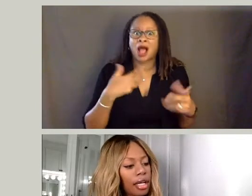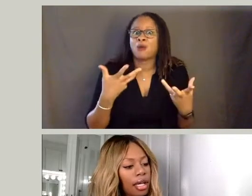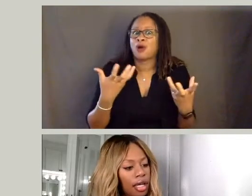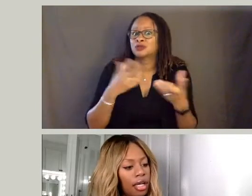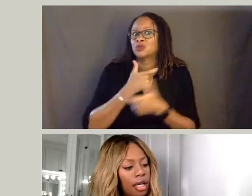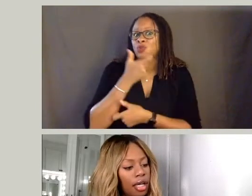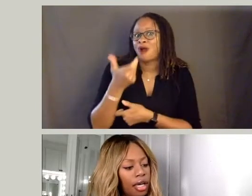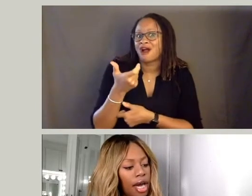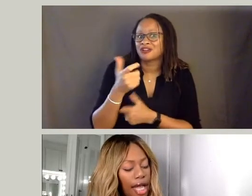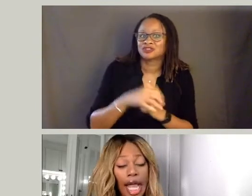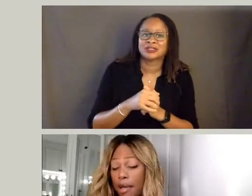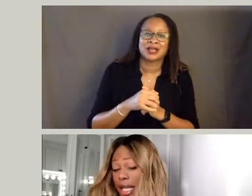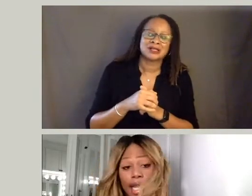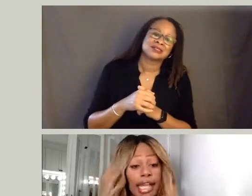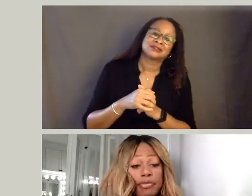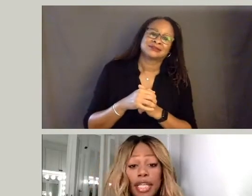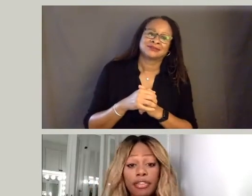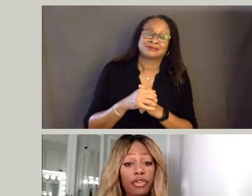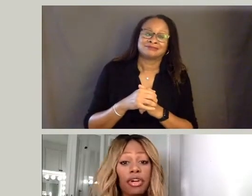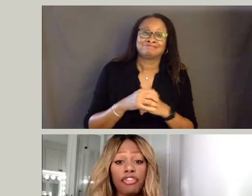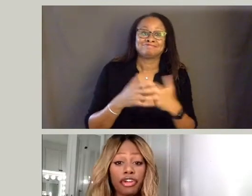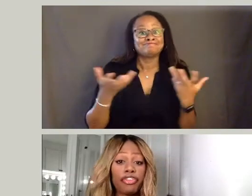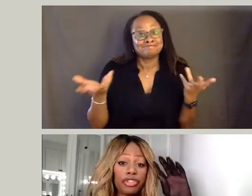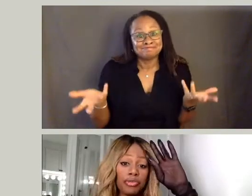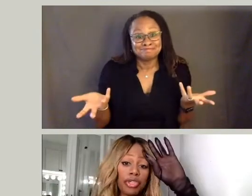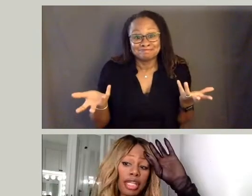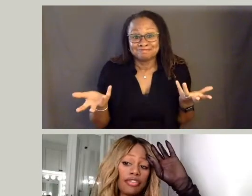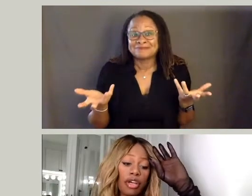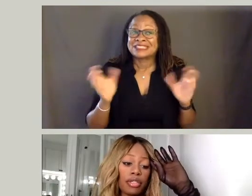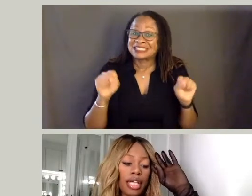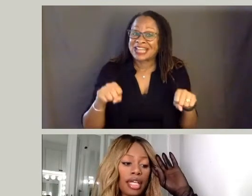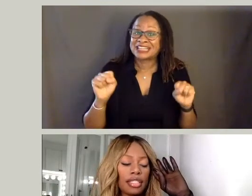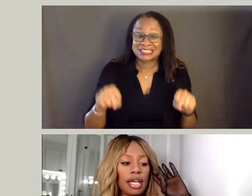I mean, it has been for some trans folks